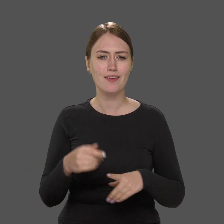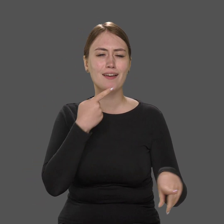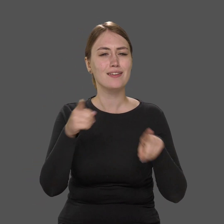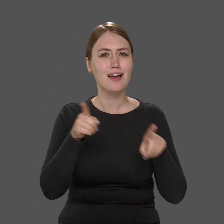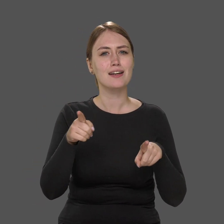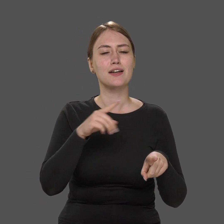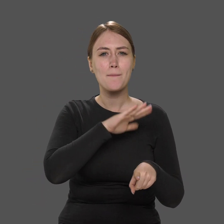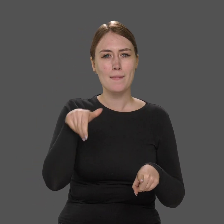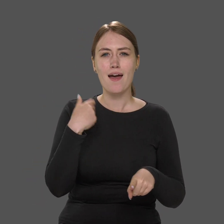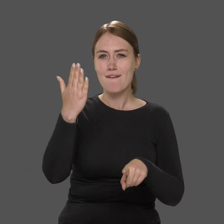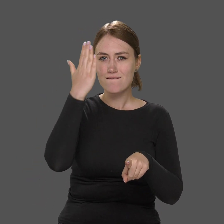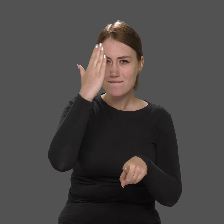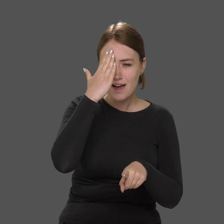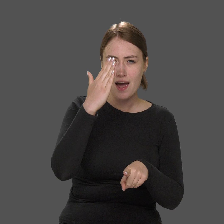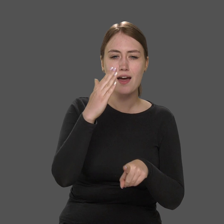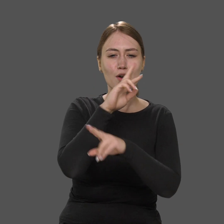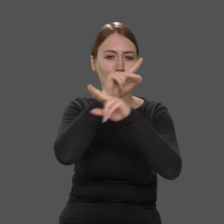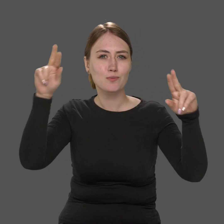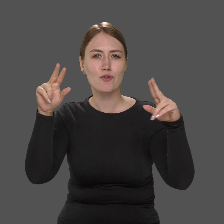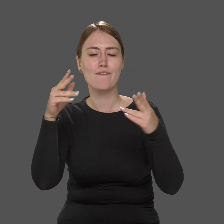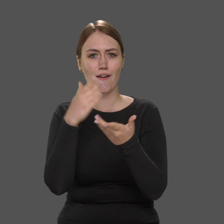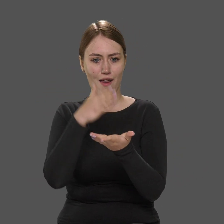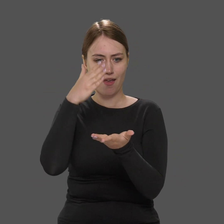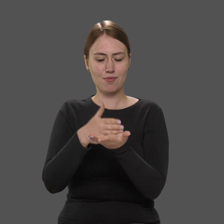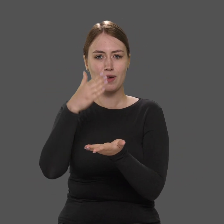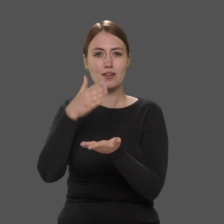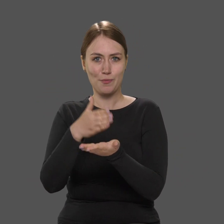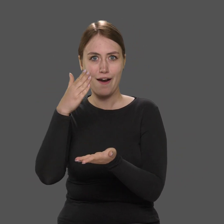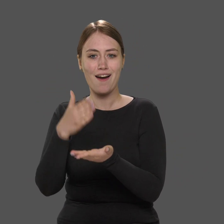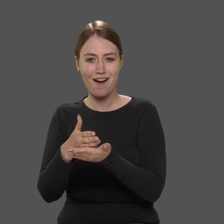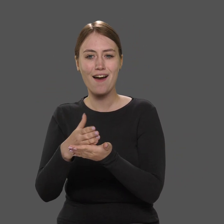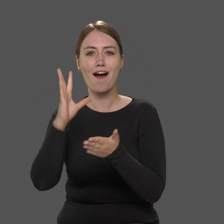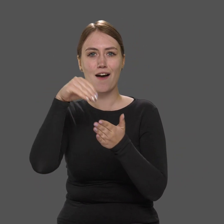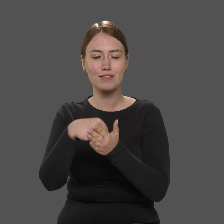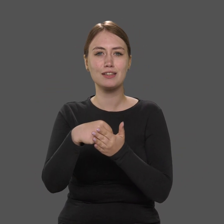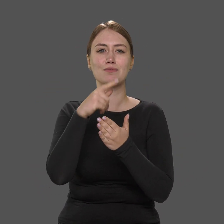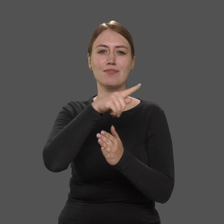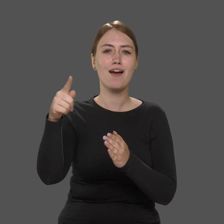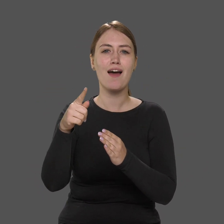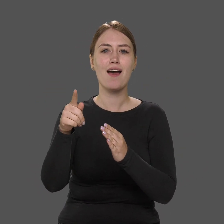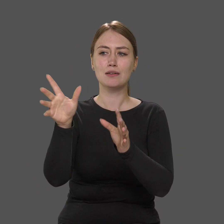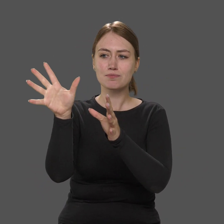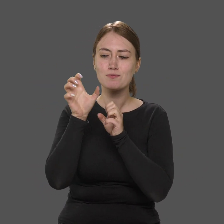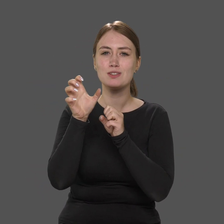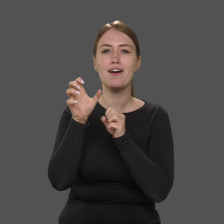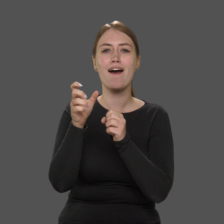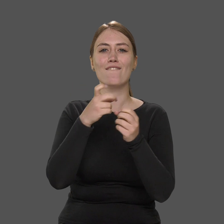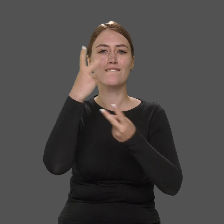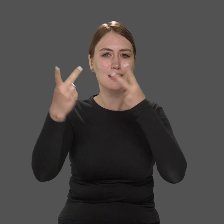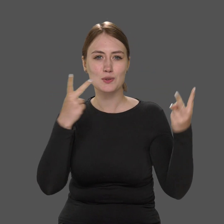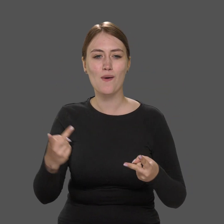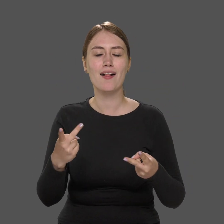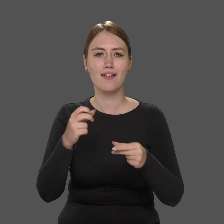such as flashing lights from the environment, for example, blinking traffic lights.